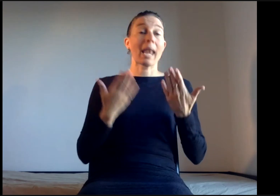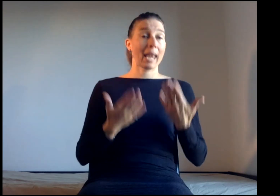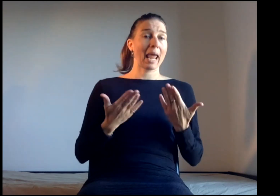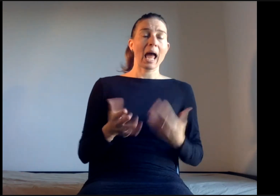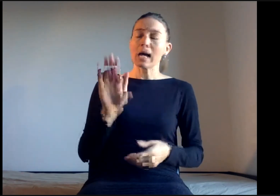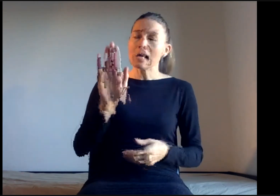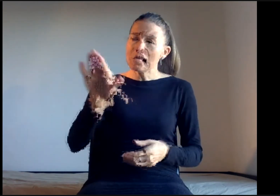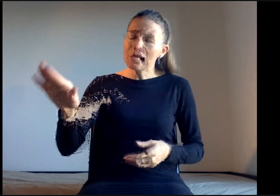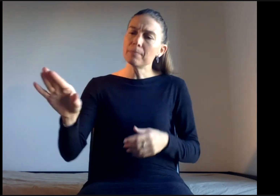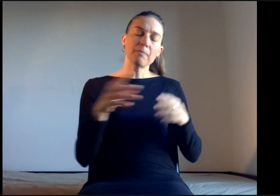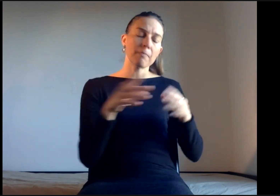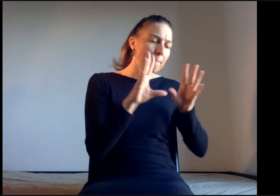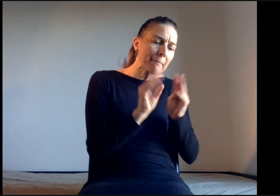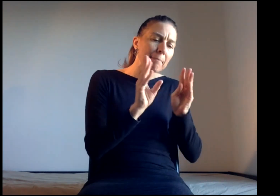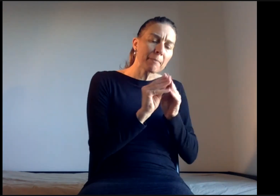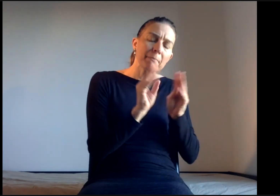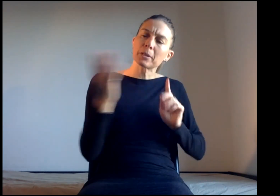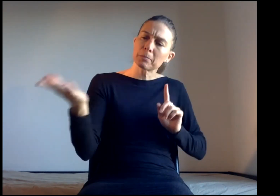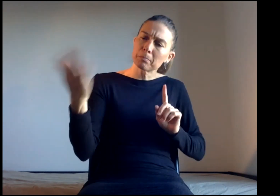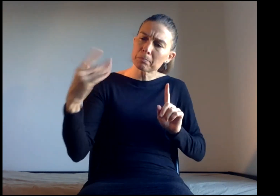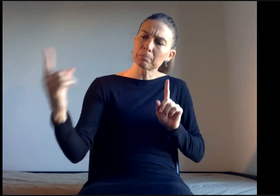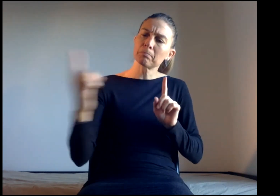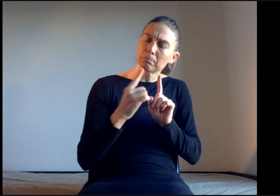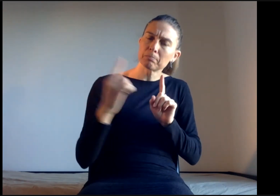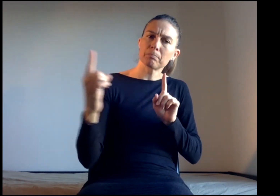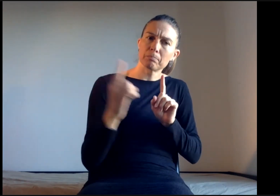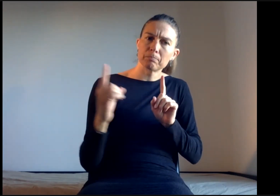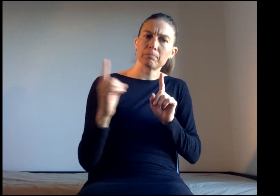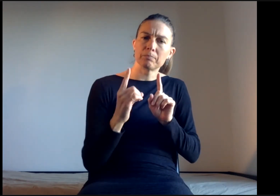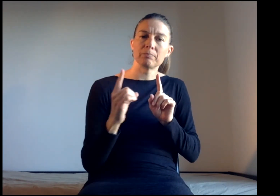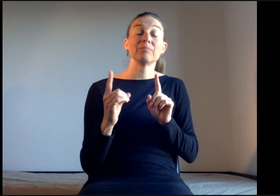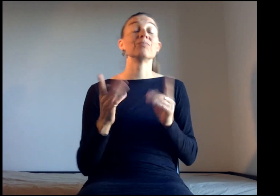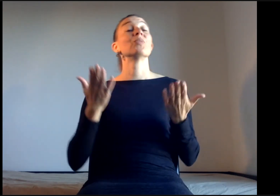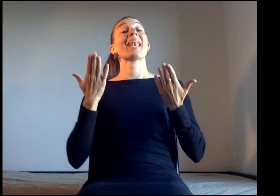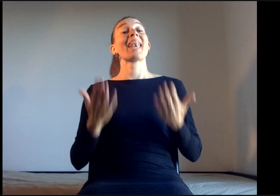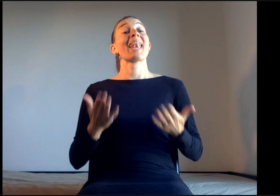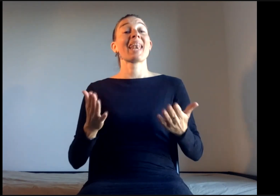The state of emergency is still in effect, so the Czech National Disability Council